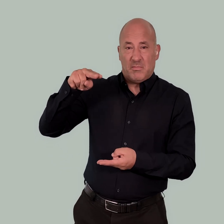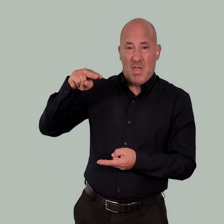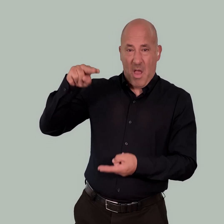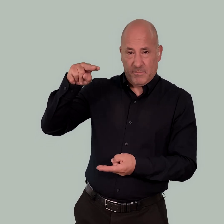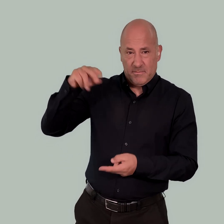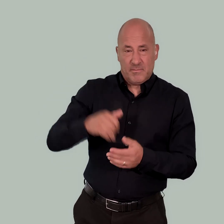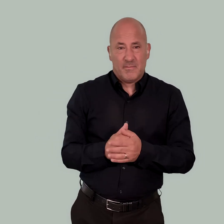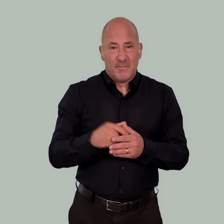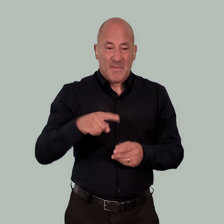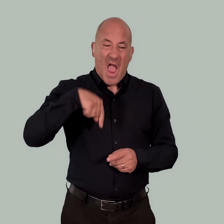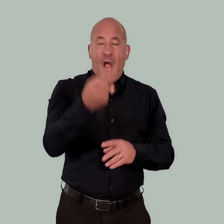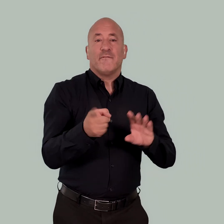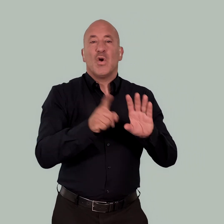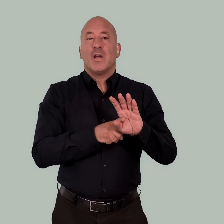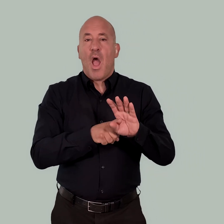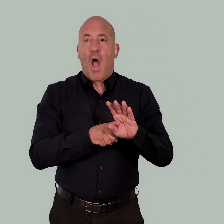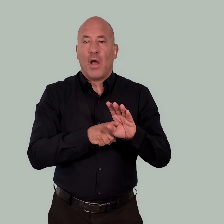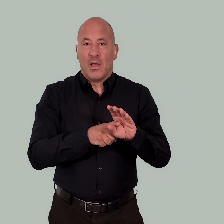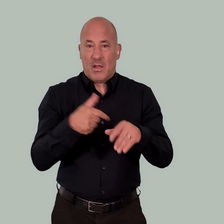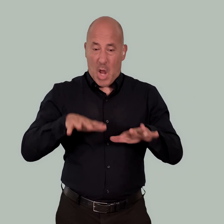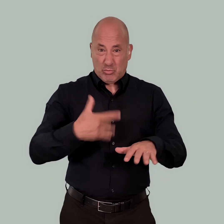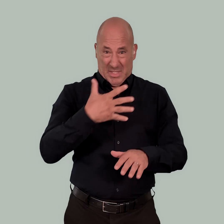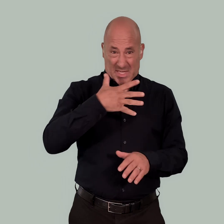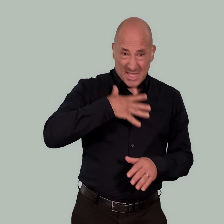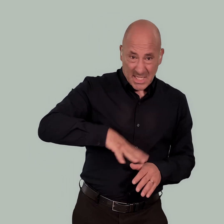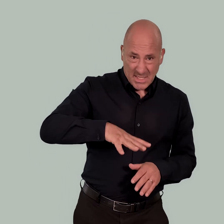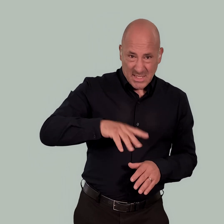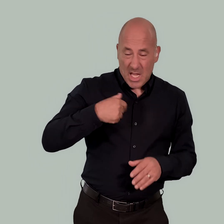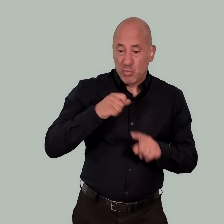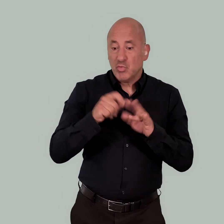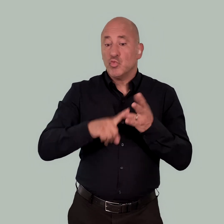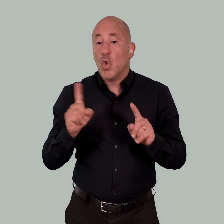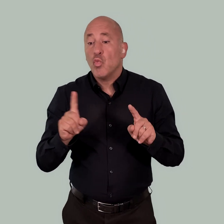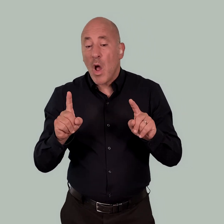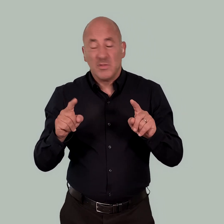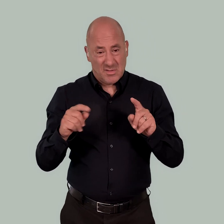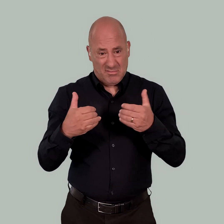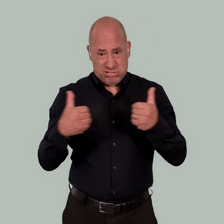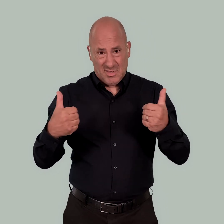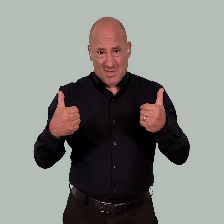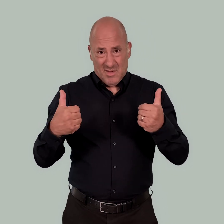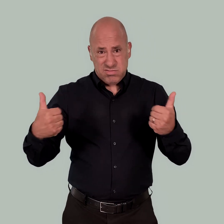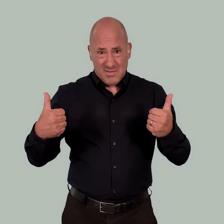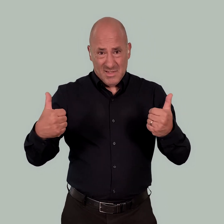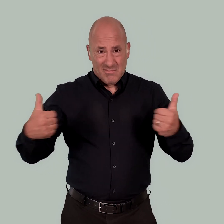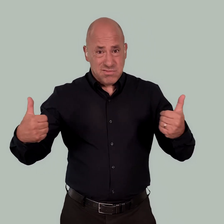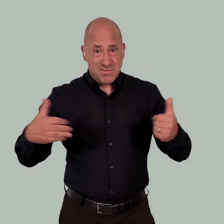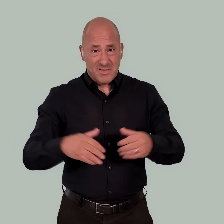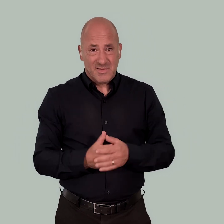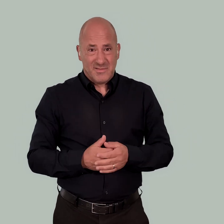Every year, the gap between what this country needs and what it does gets wider.